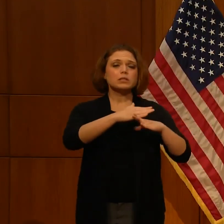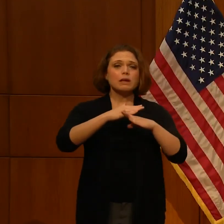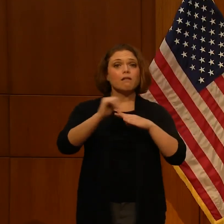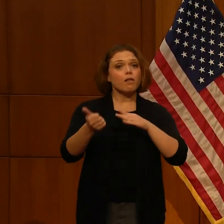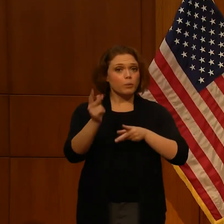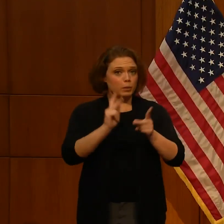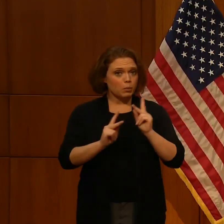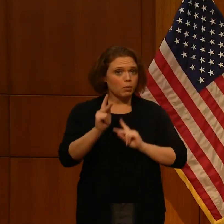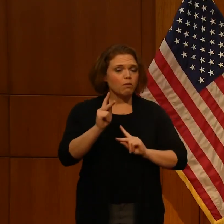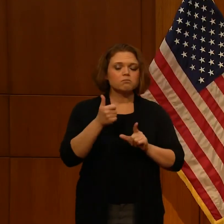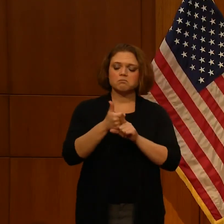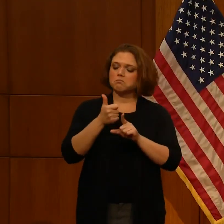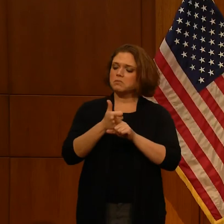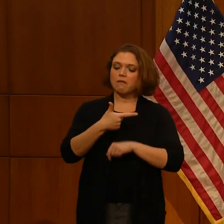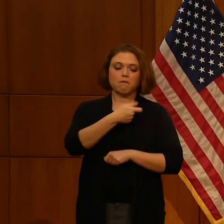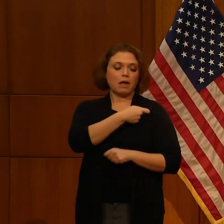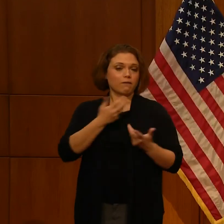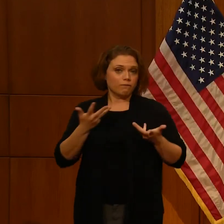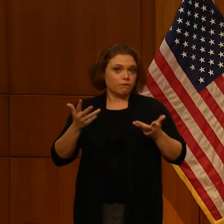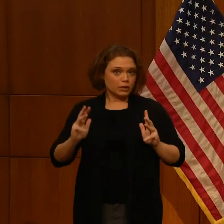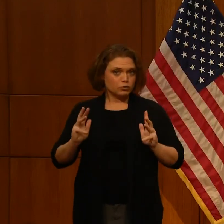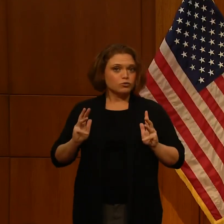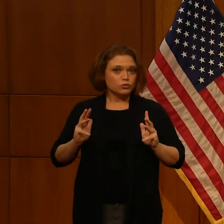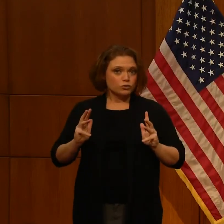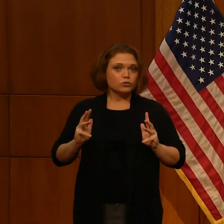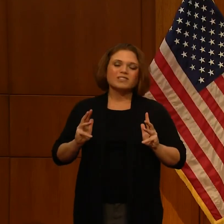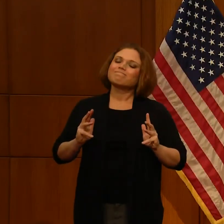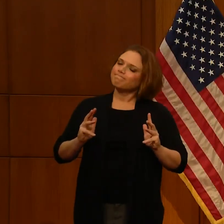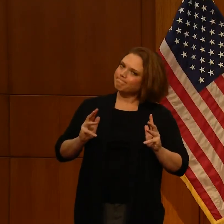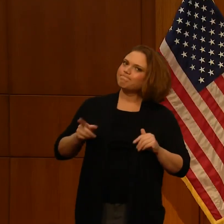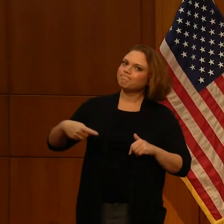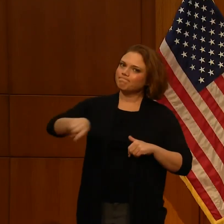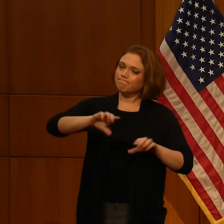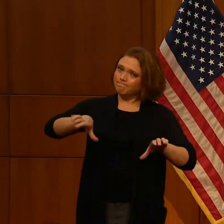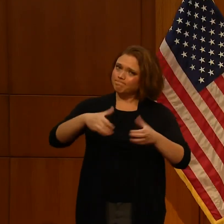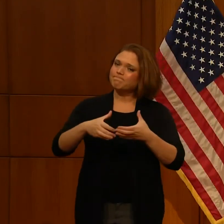OTHER PEOPLE AND THEMSELVES WHO